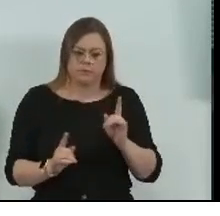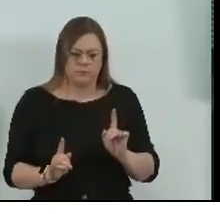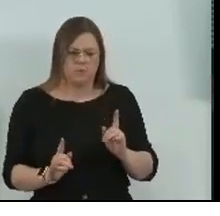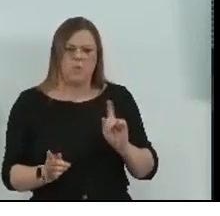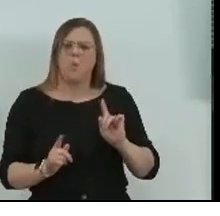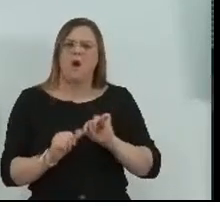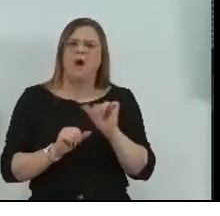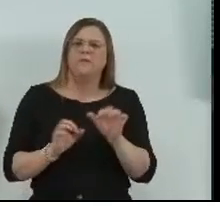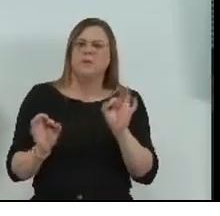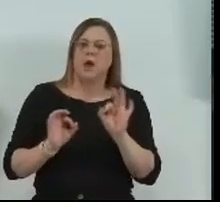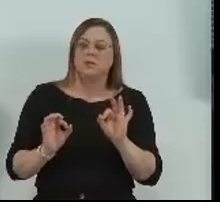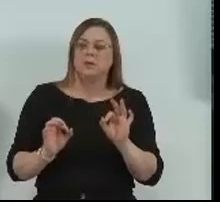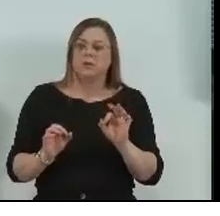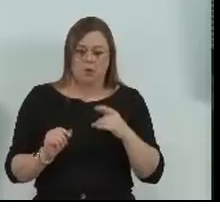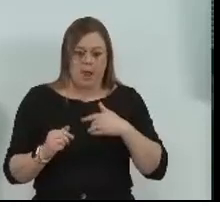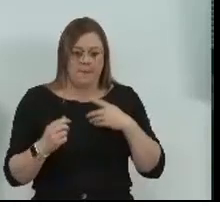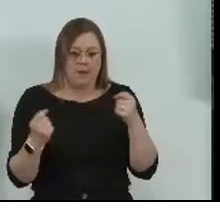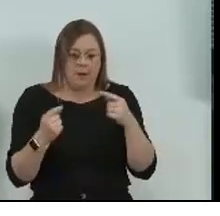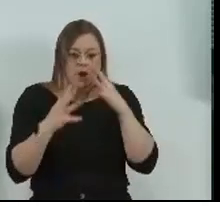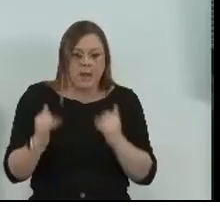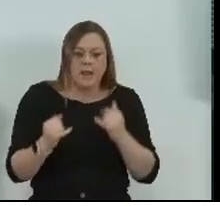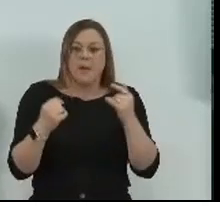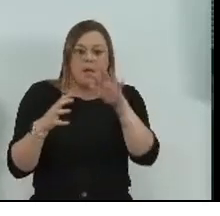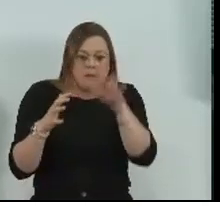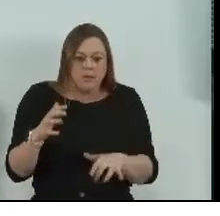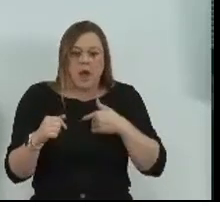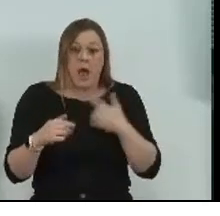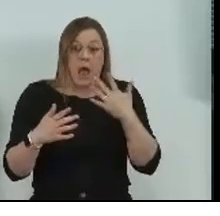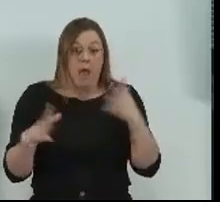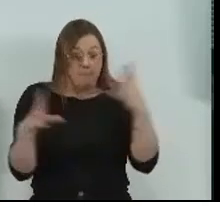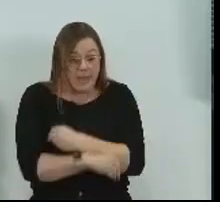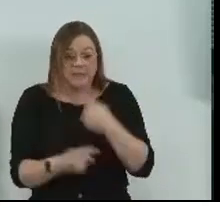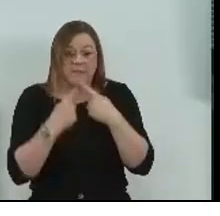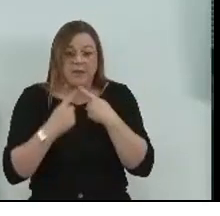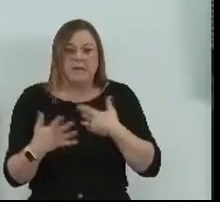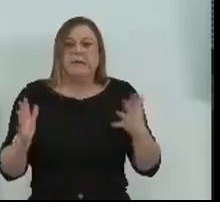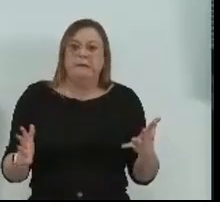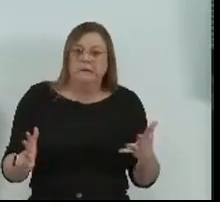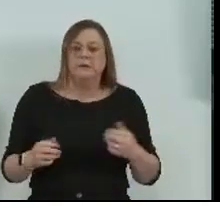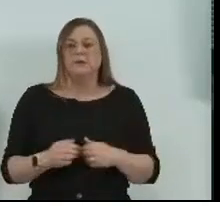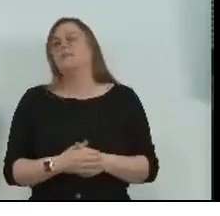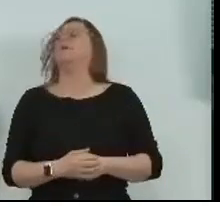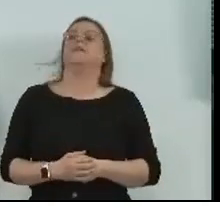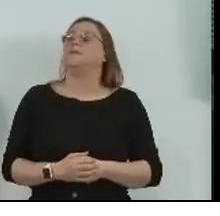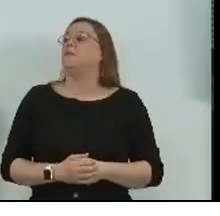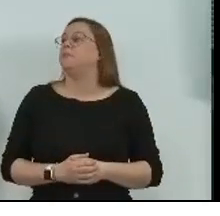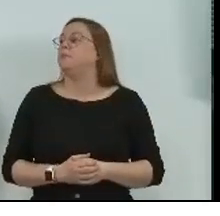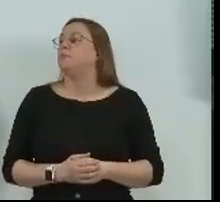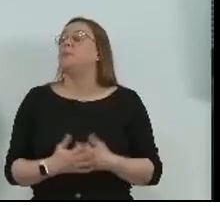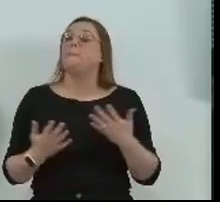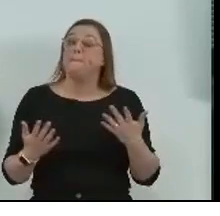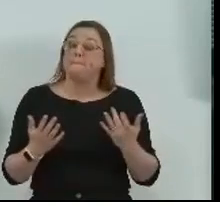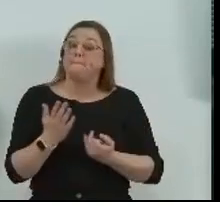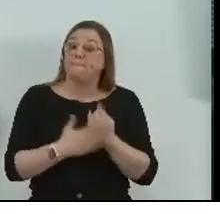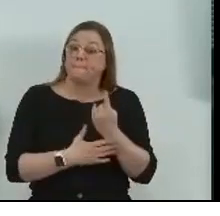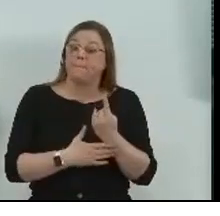So at this point, I'm scrambling through my emails. I'm like, how blind can I be to miss this invite? But yeah, it turned out that the invite